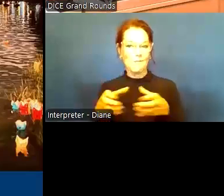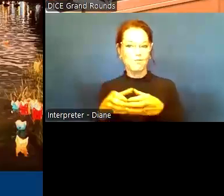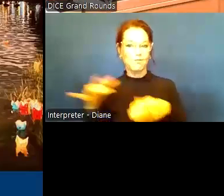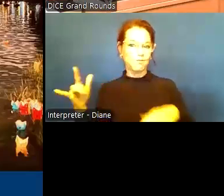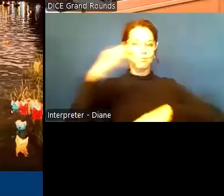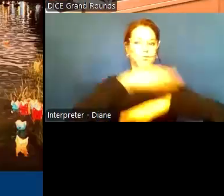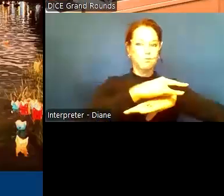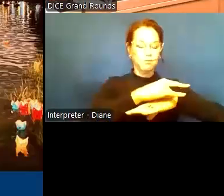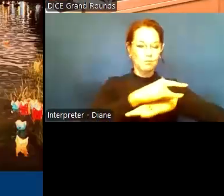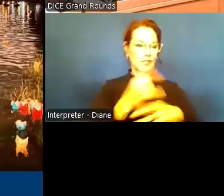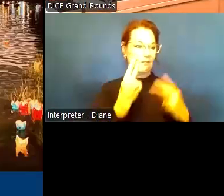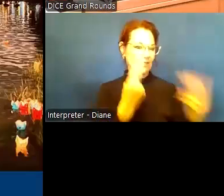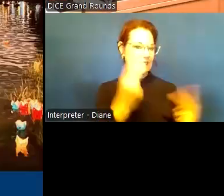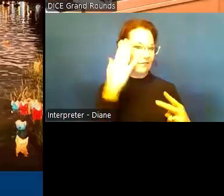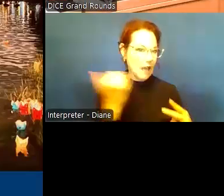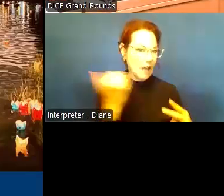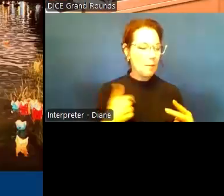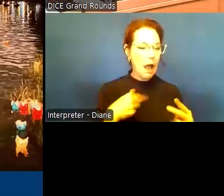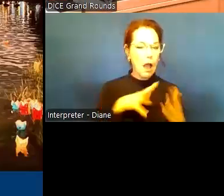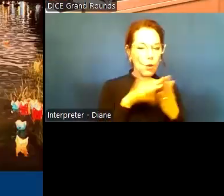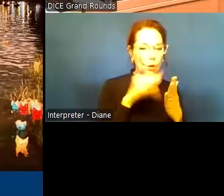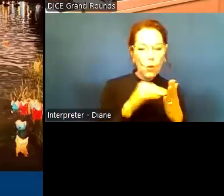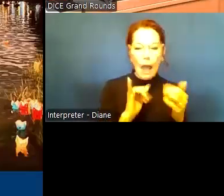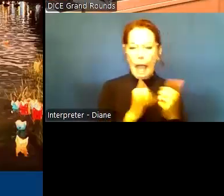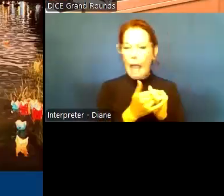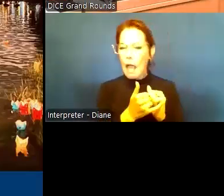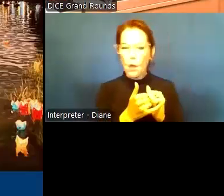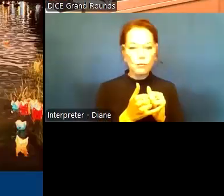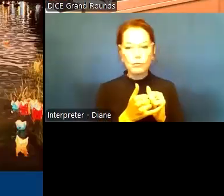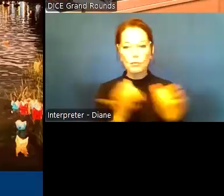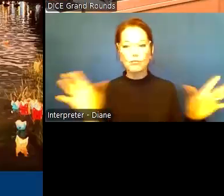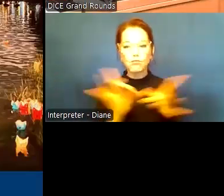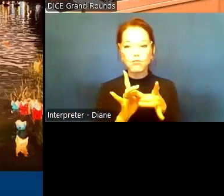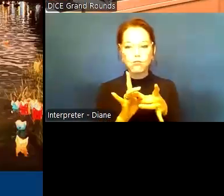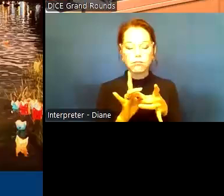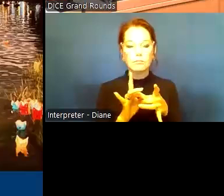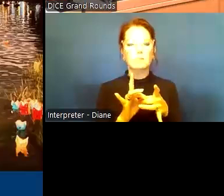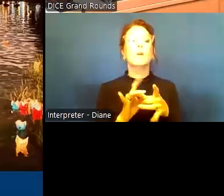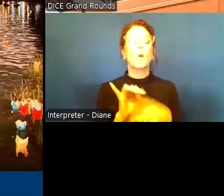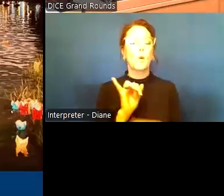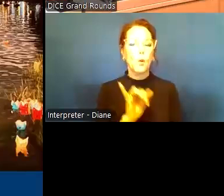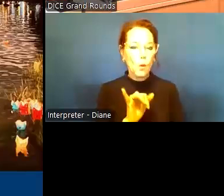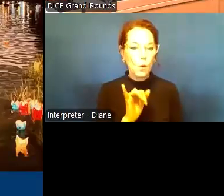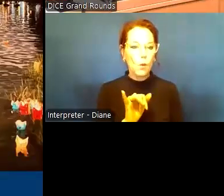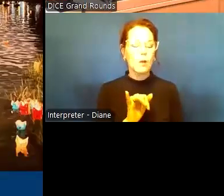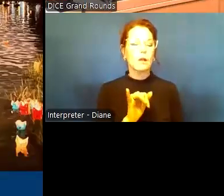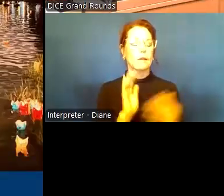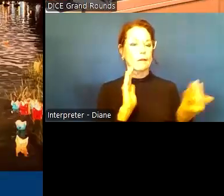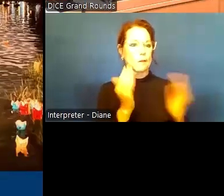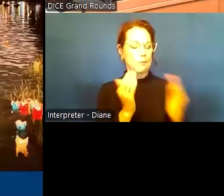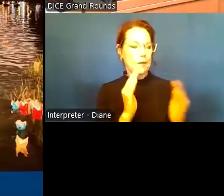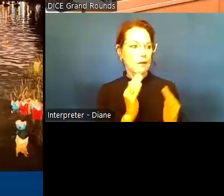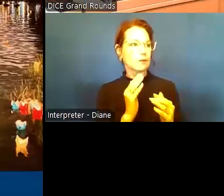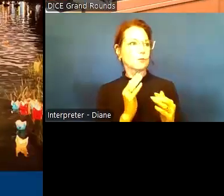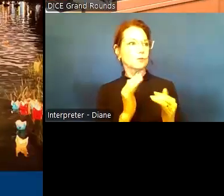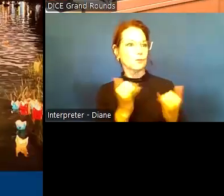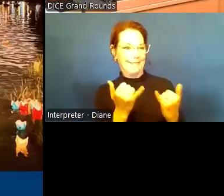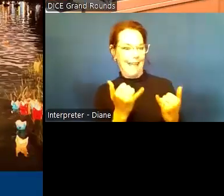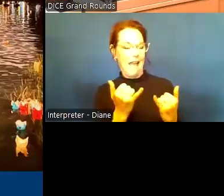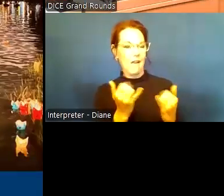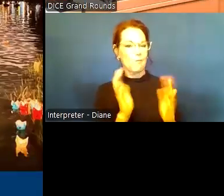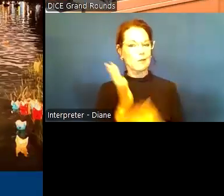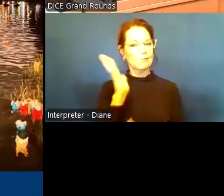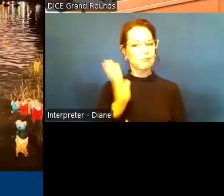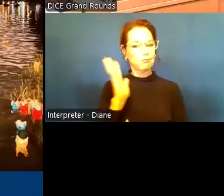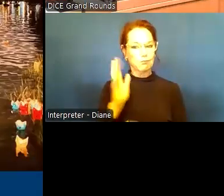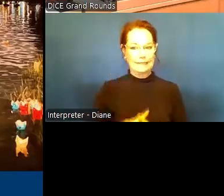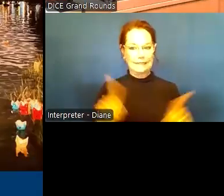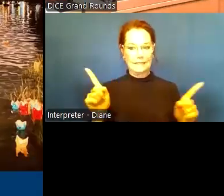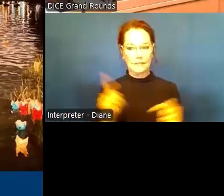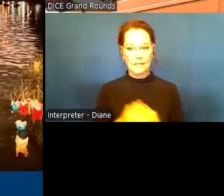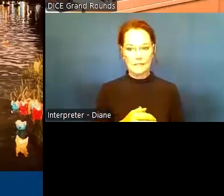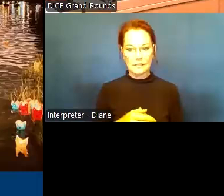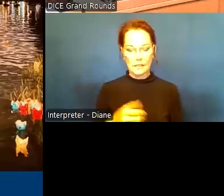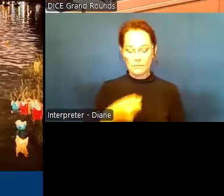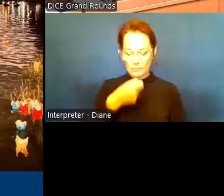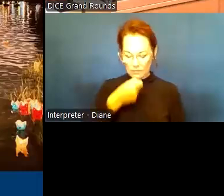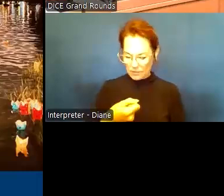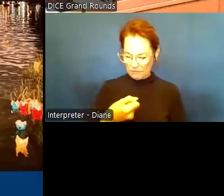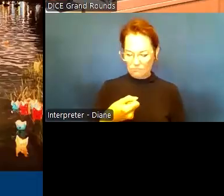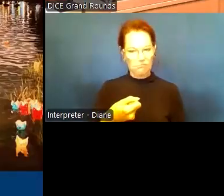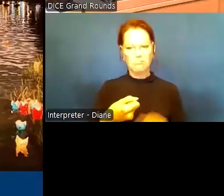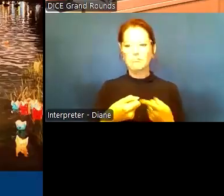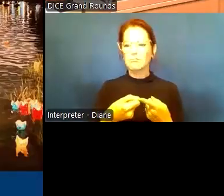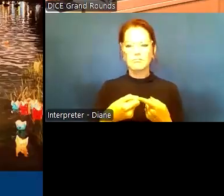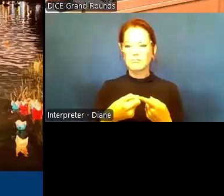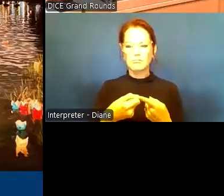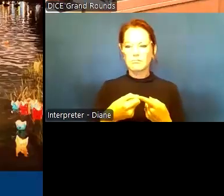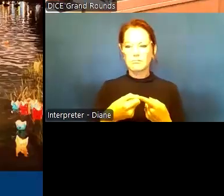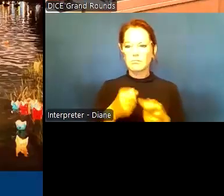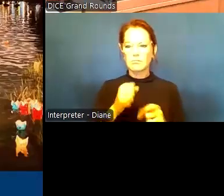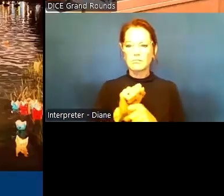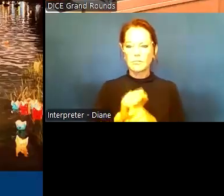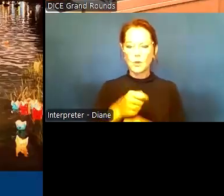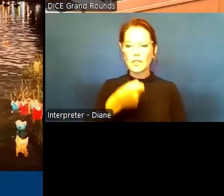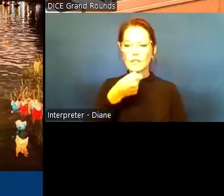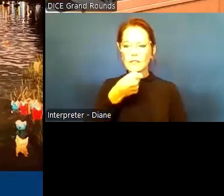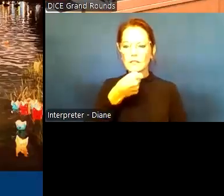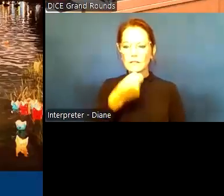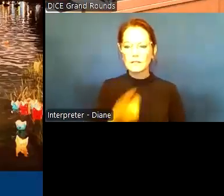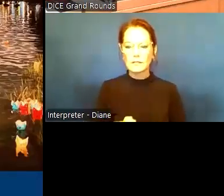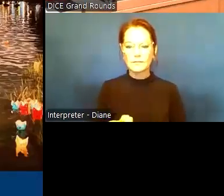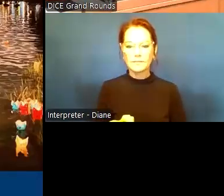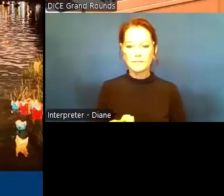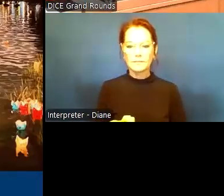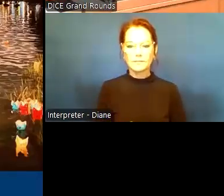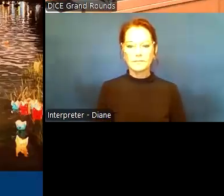difference between what um I've heard about in my childhood and how different it is there now but